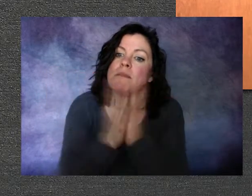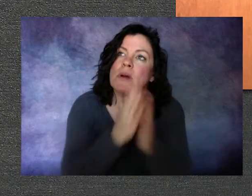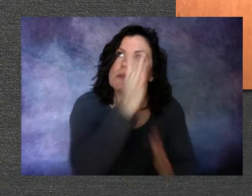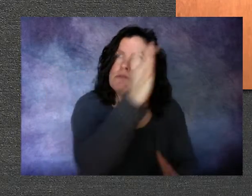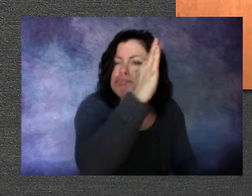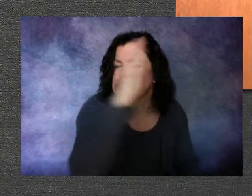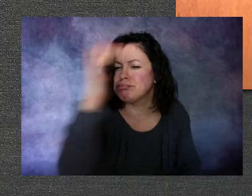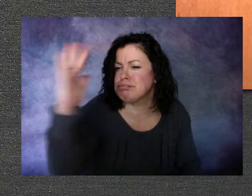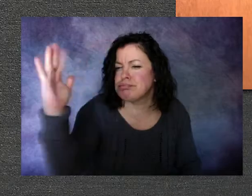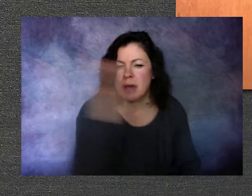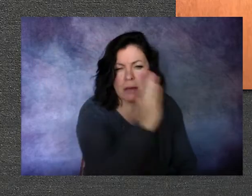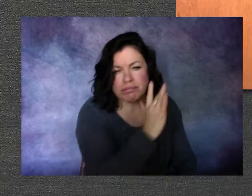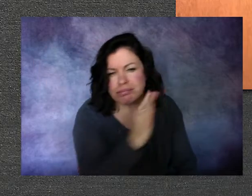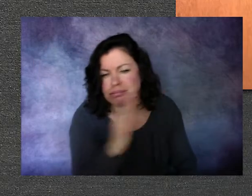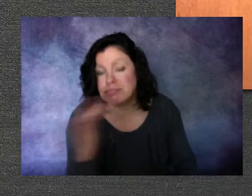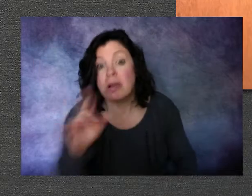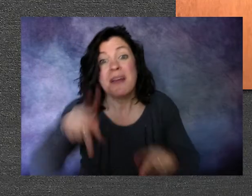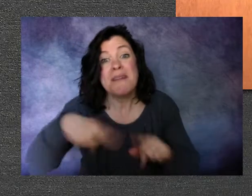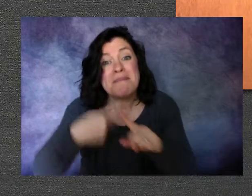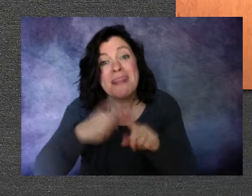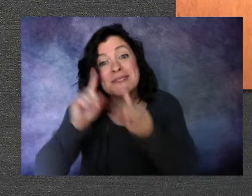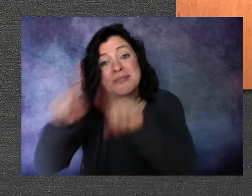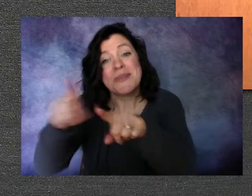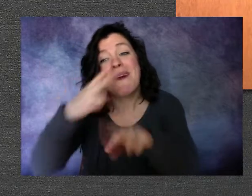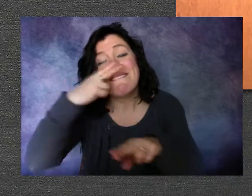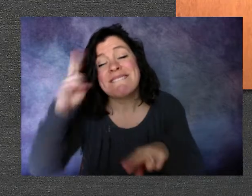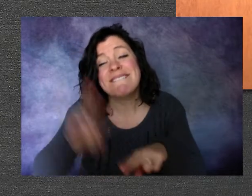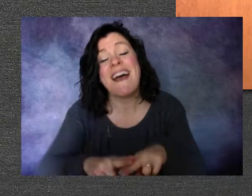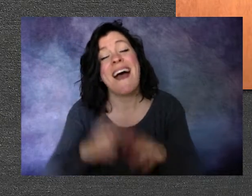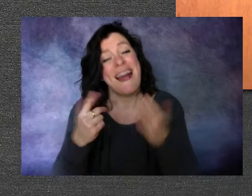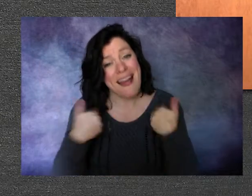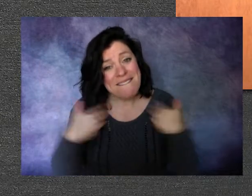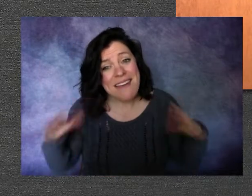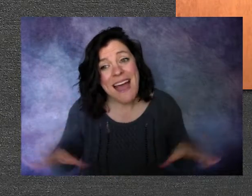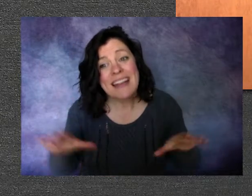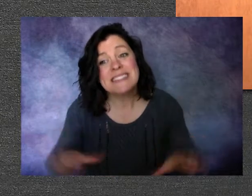Sometimes they have activities. Sometimes you can just go there to read a book